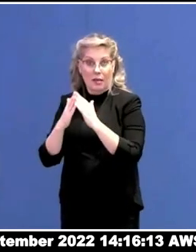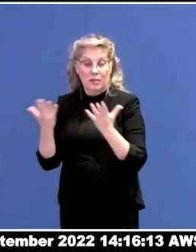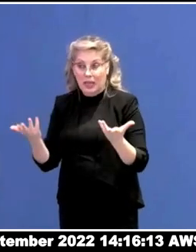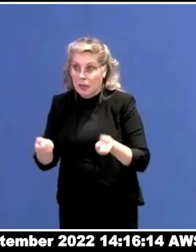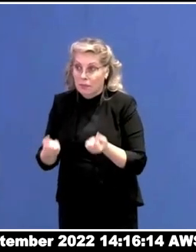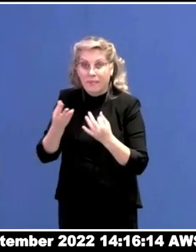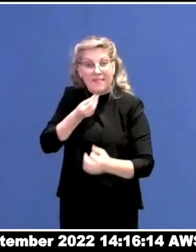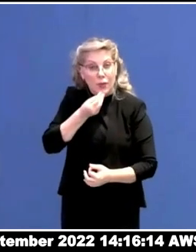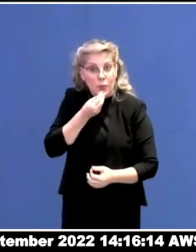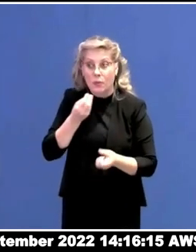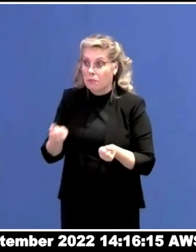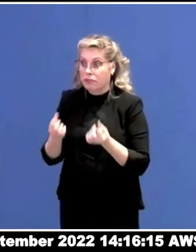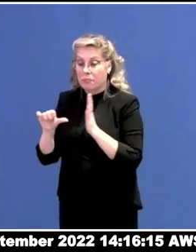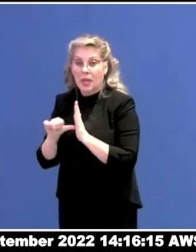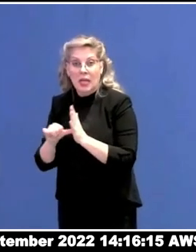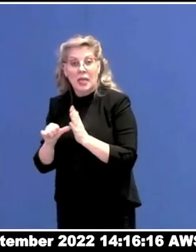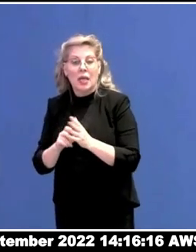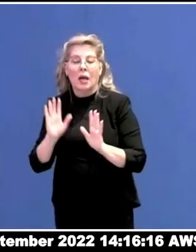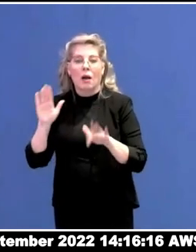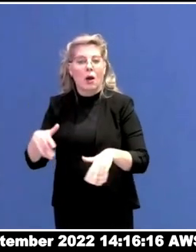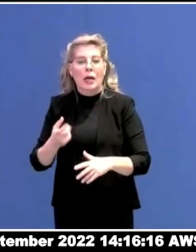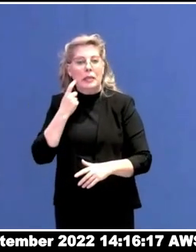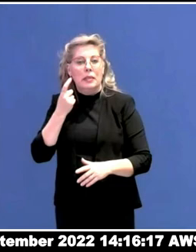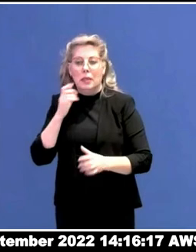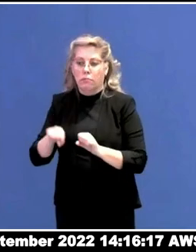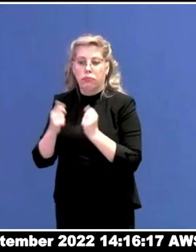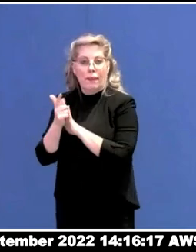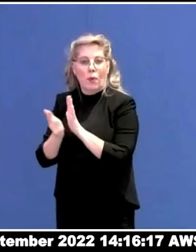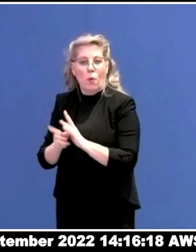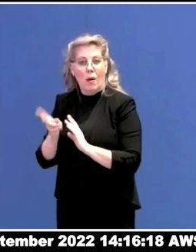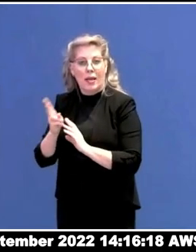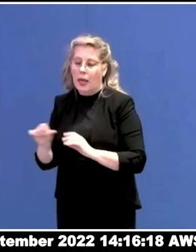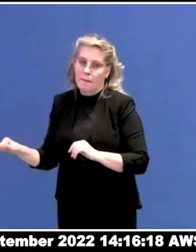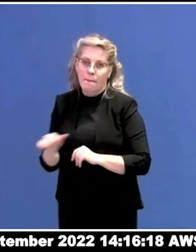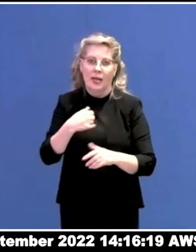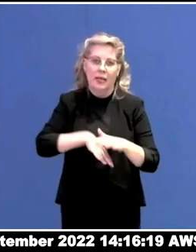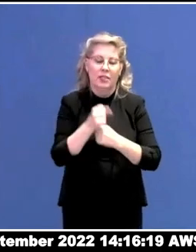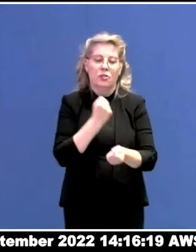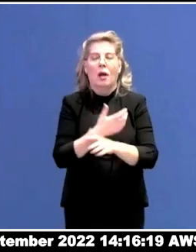And we should not be a society where, you know, recidivism occurs because we are not